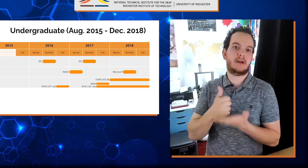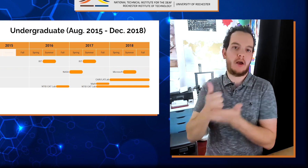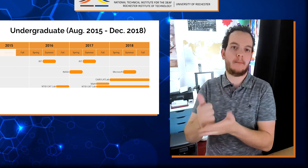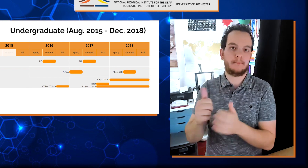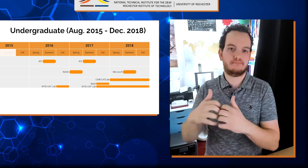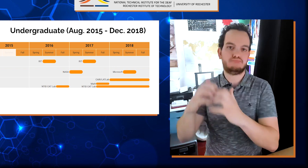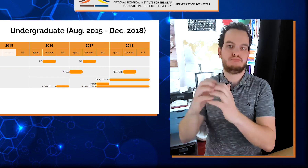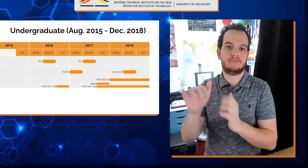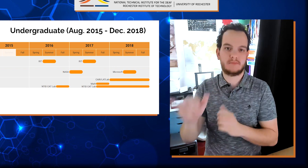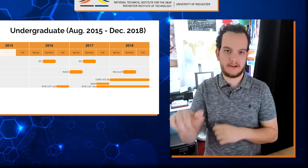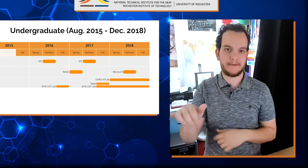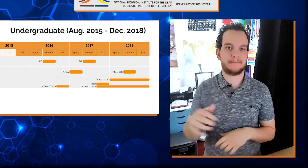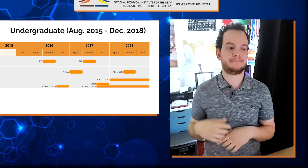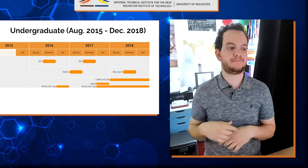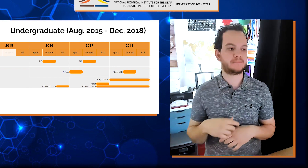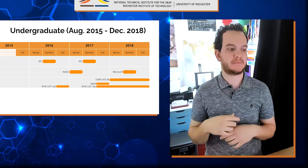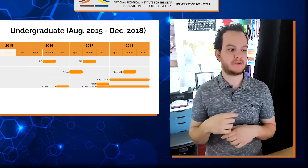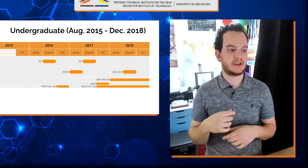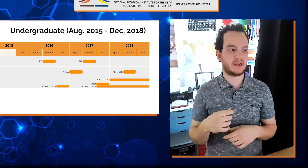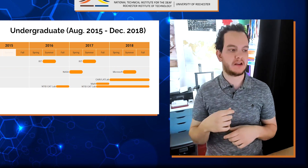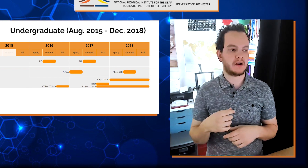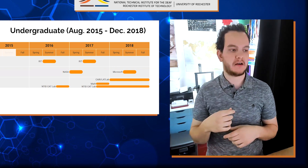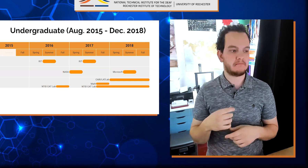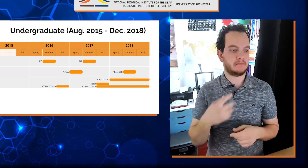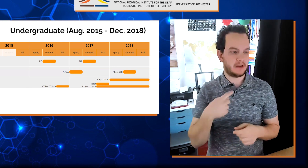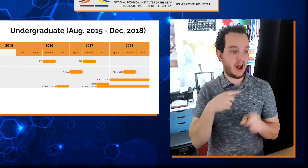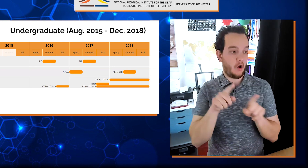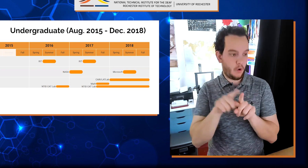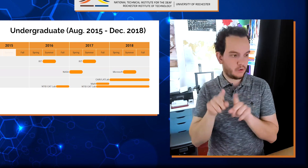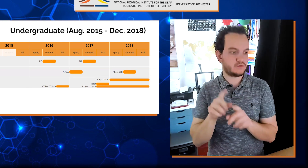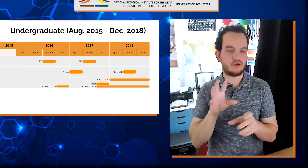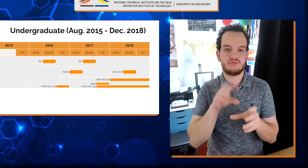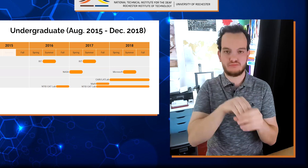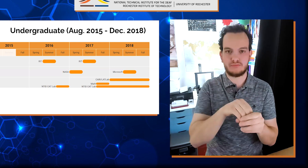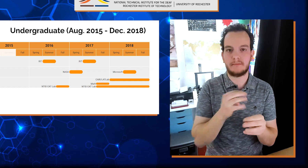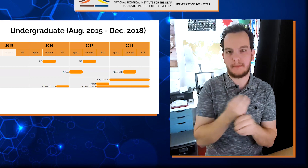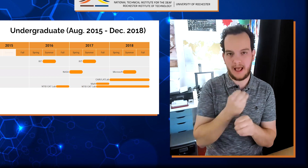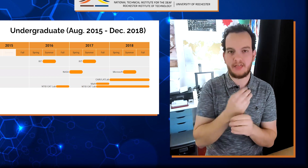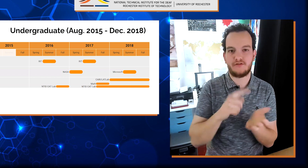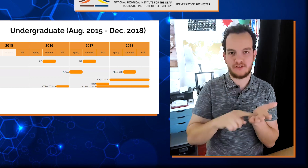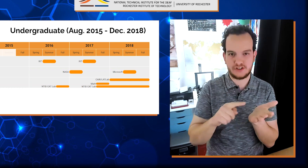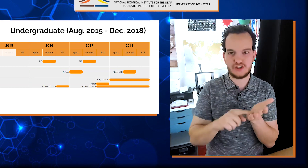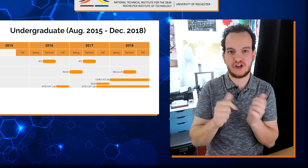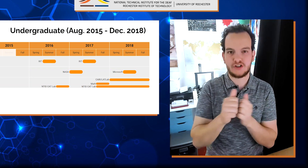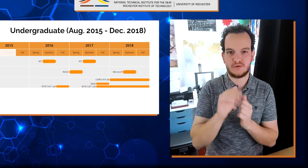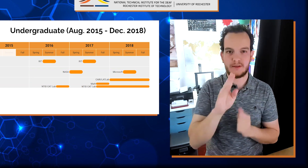I did help that project launch. And also I did